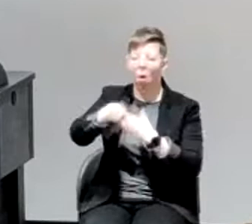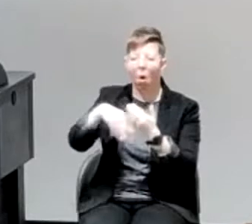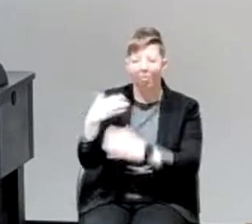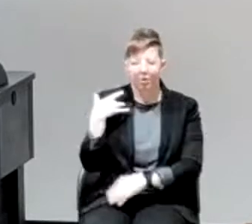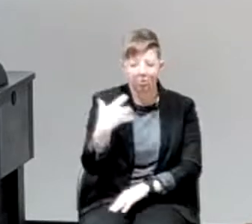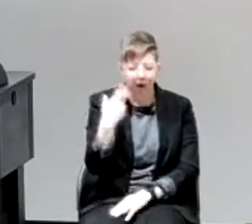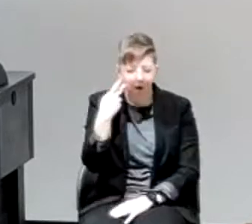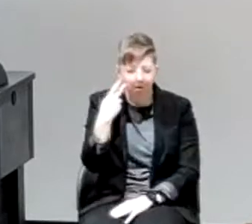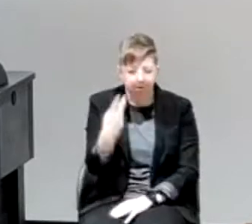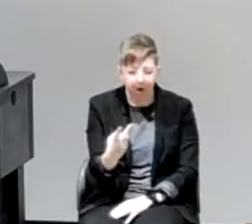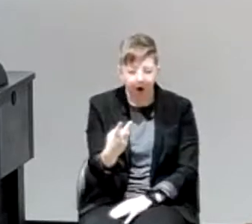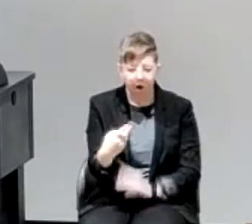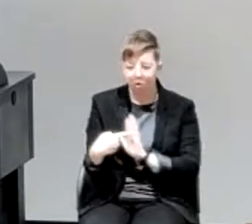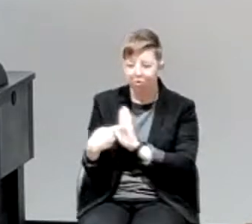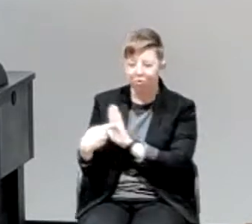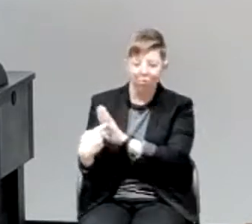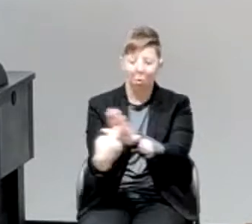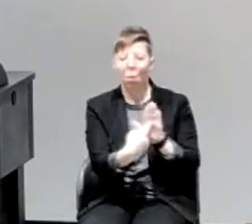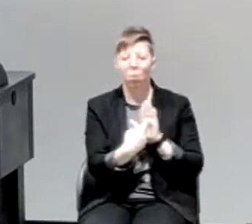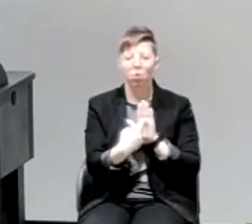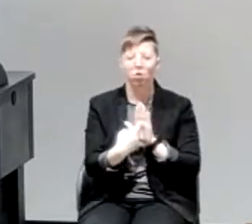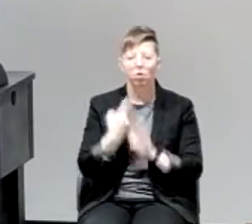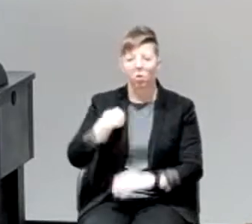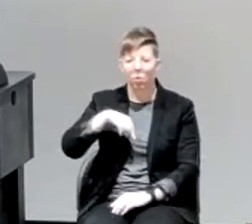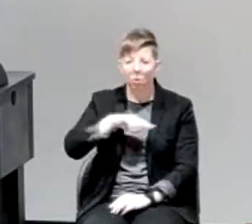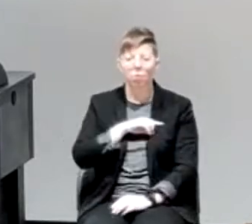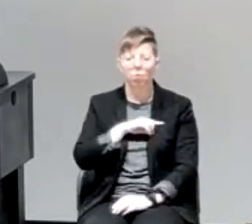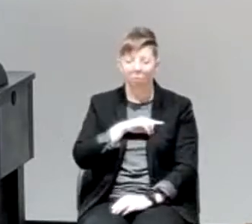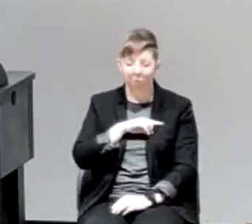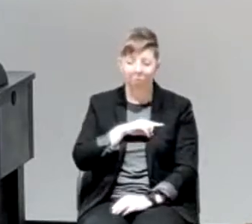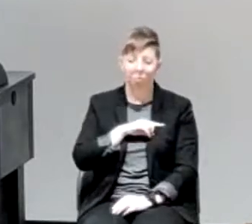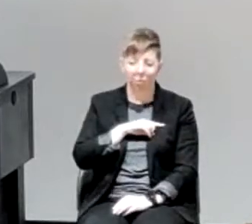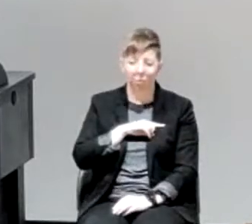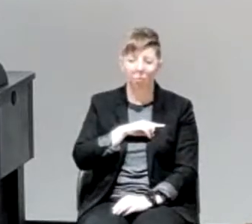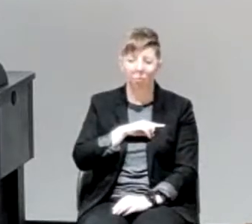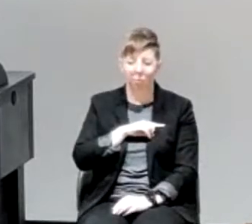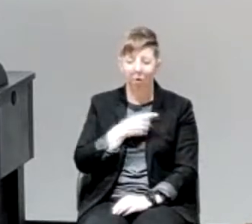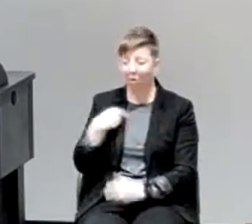resorts and we spent a lot of time talking about minority , minority segments